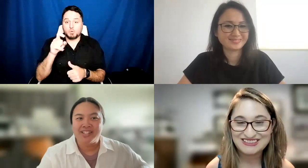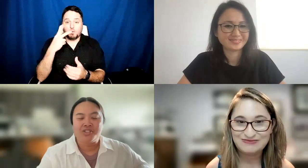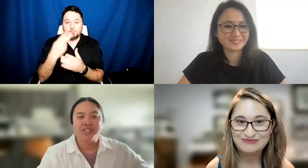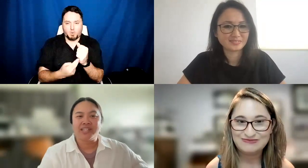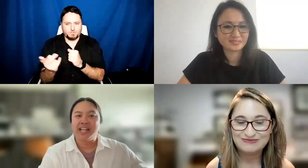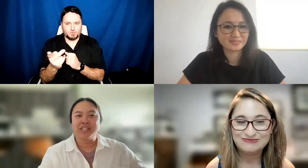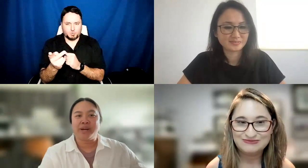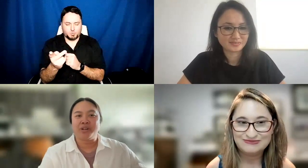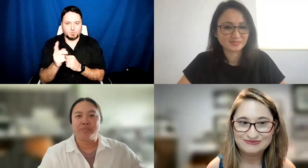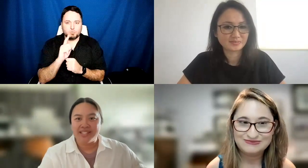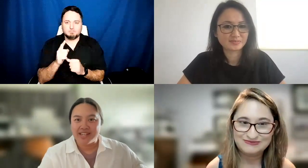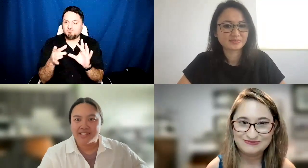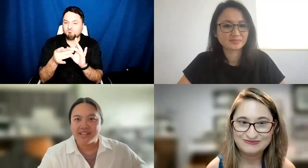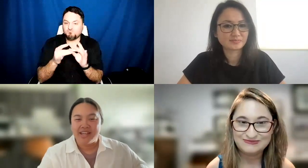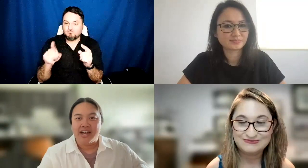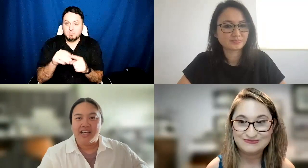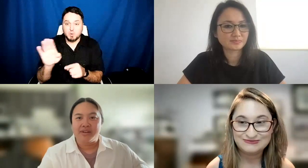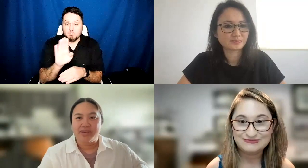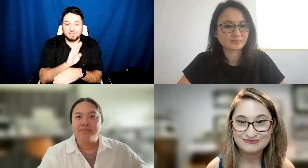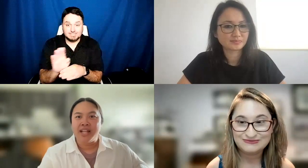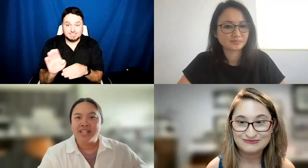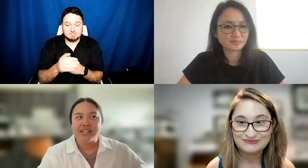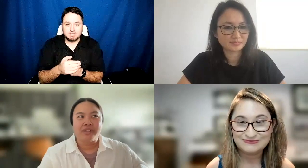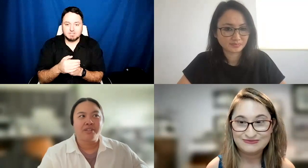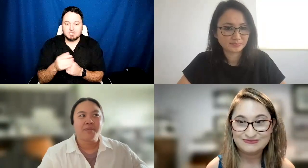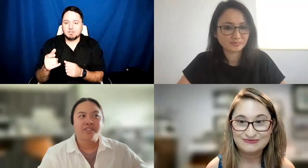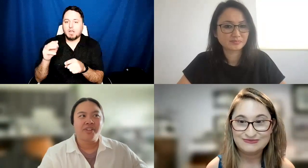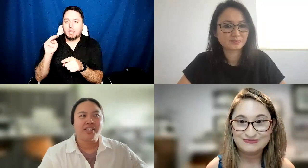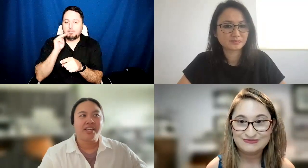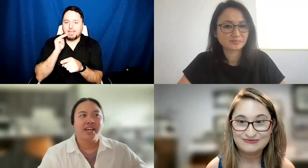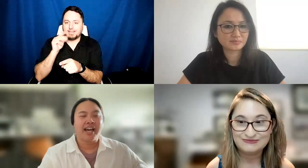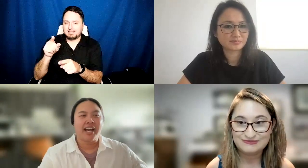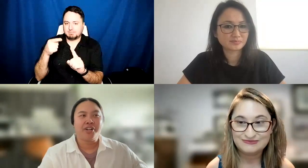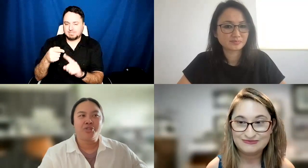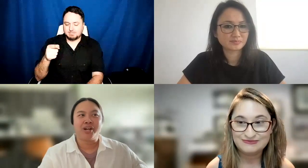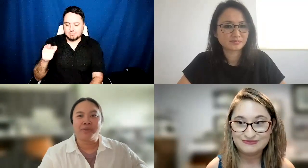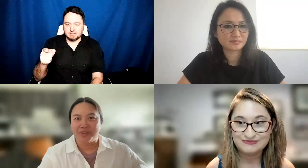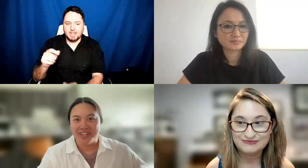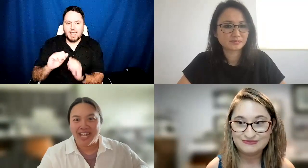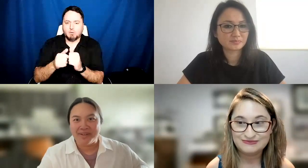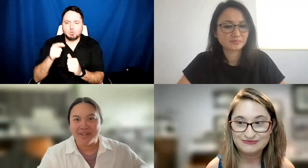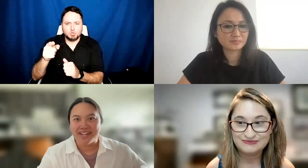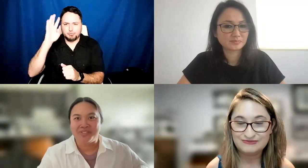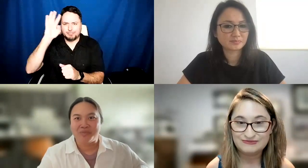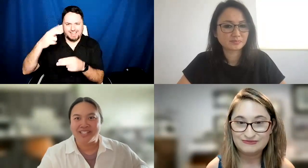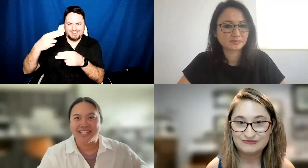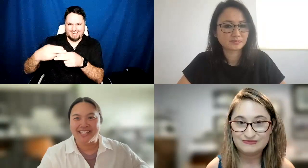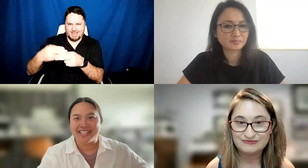is to just tell us about your business and Melody specifically, how did you come up with the name of your business?